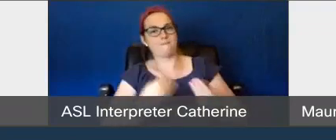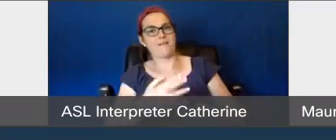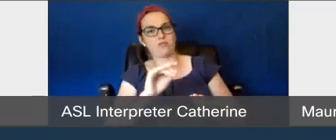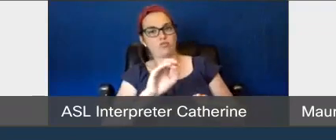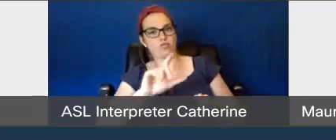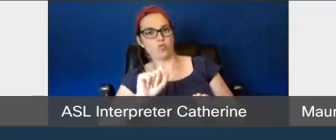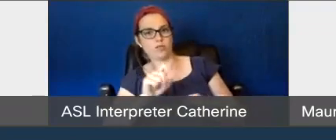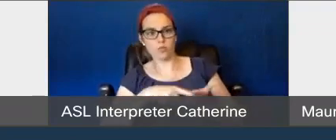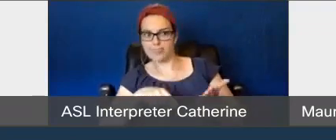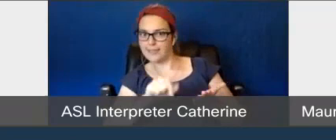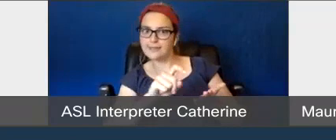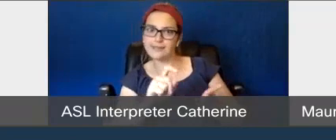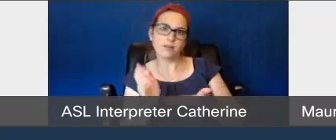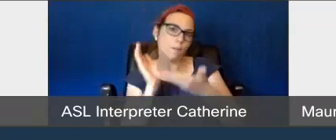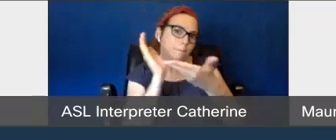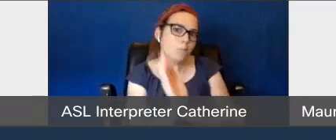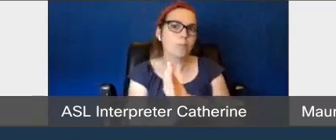those procedures into their program.